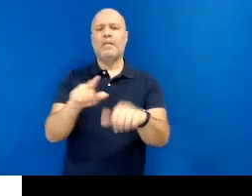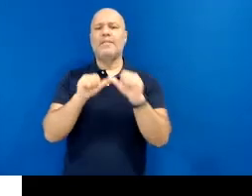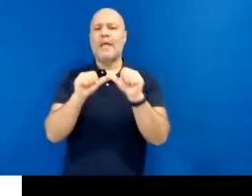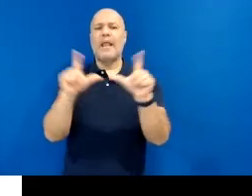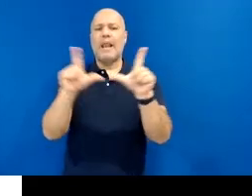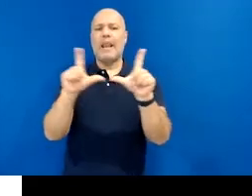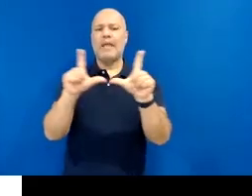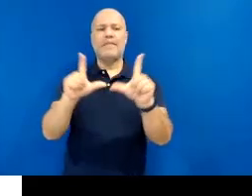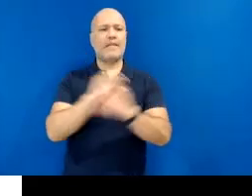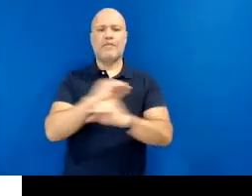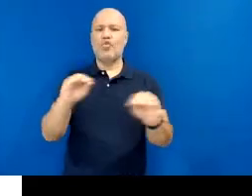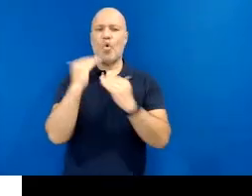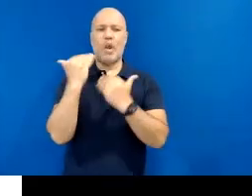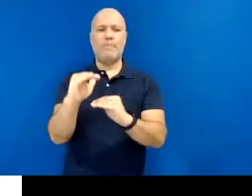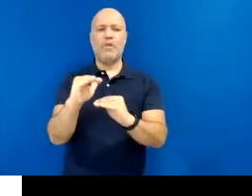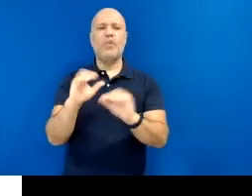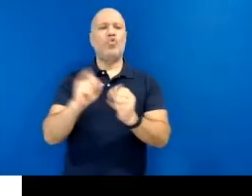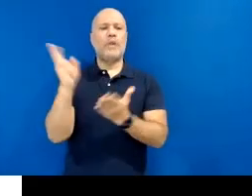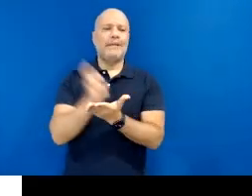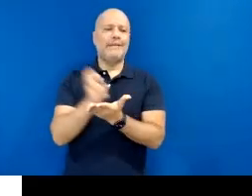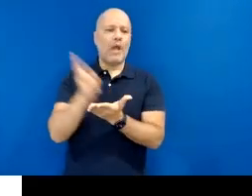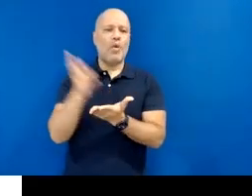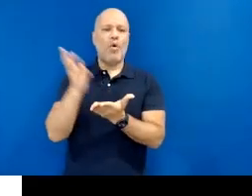any limitations on downloading, printing and copying and pasting.